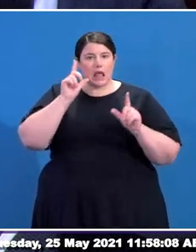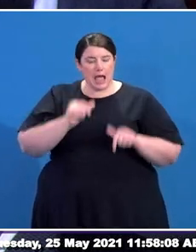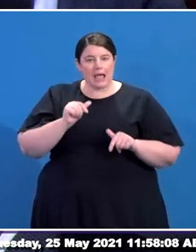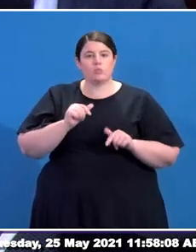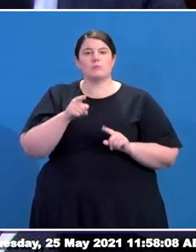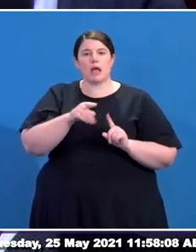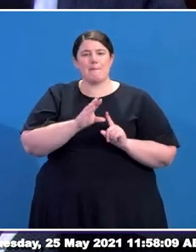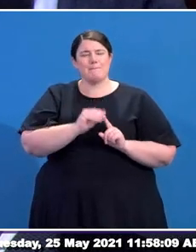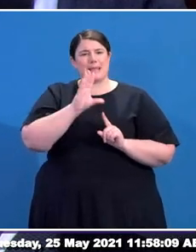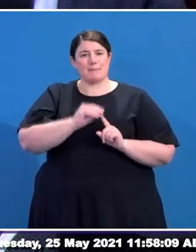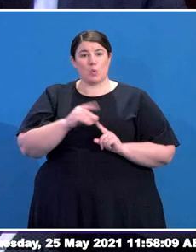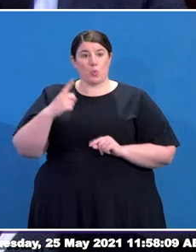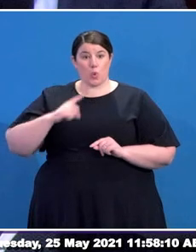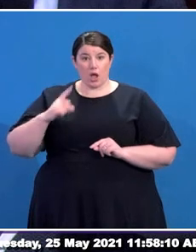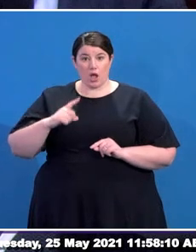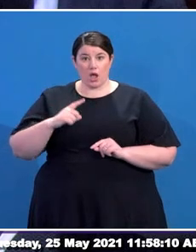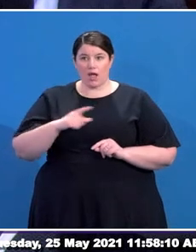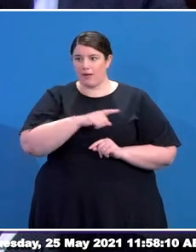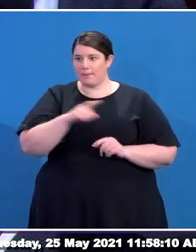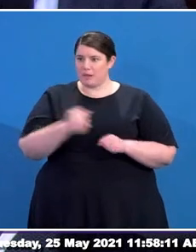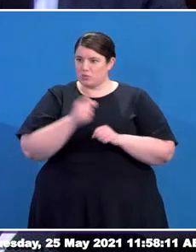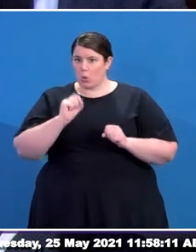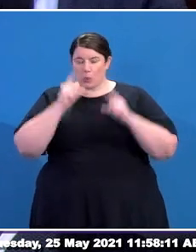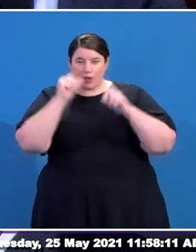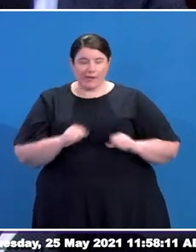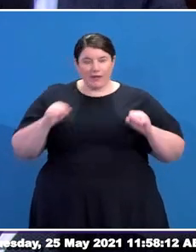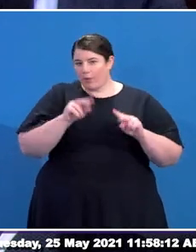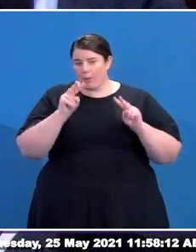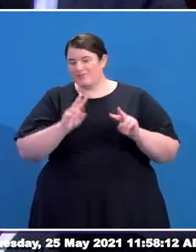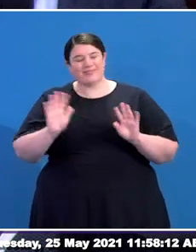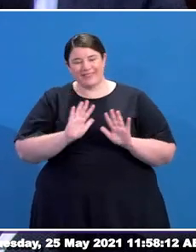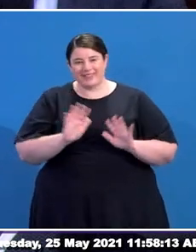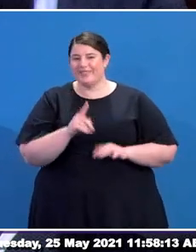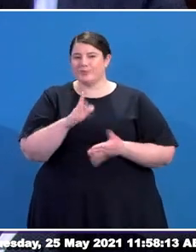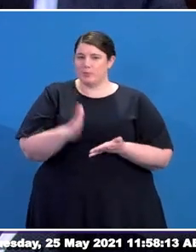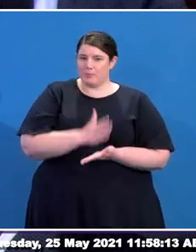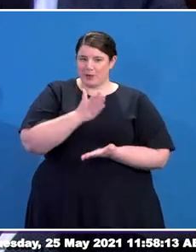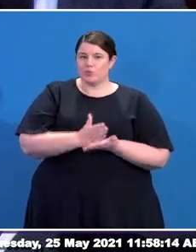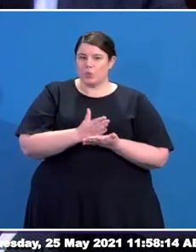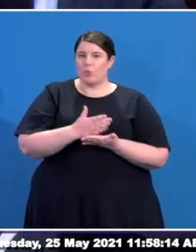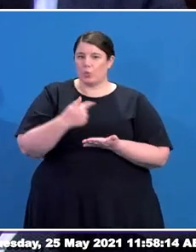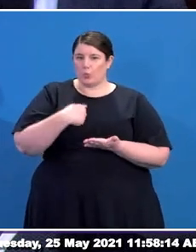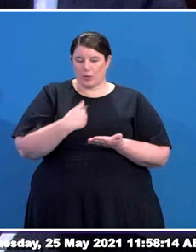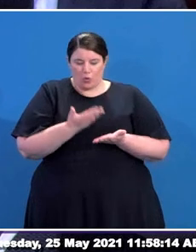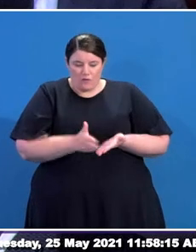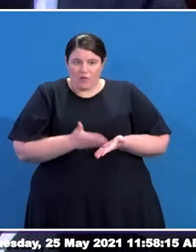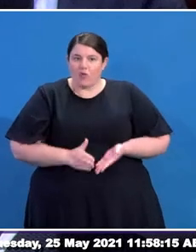is not to keep everybody awake but to ensure that we have not disclosed anybody's name.